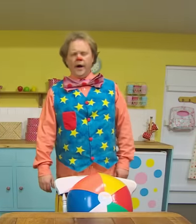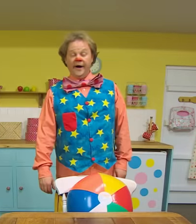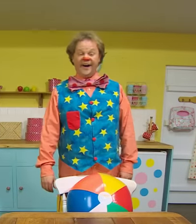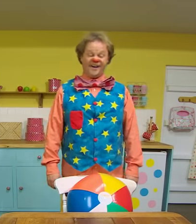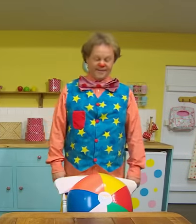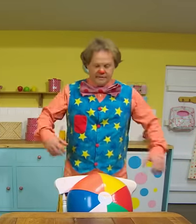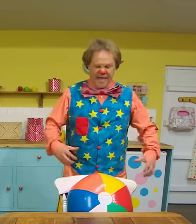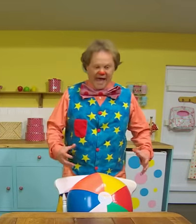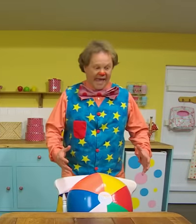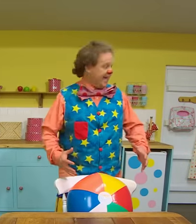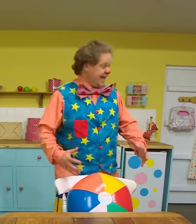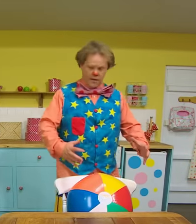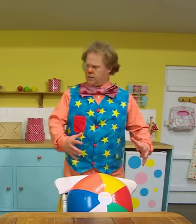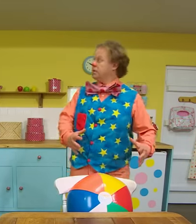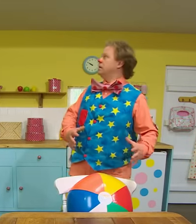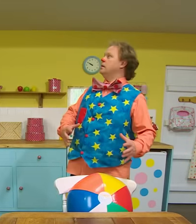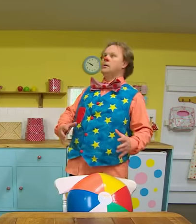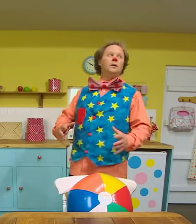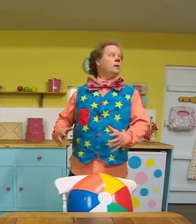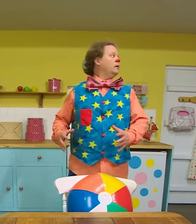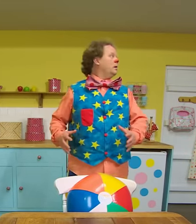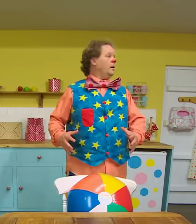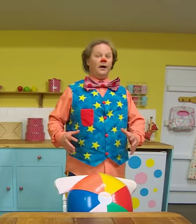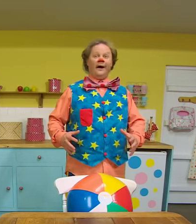oh well done mr tumble